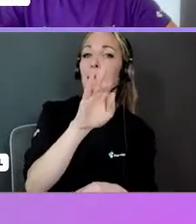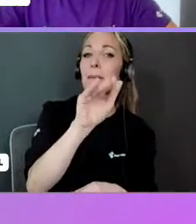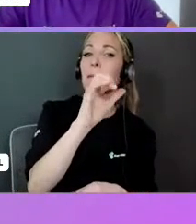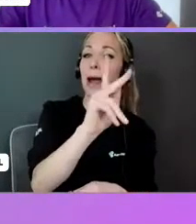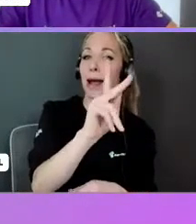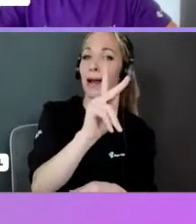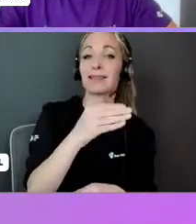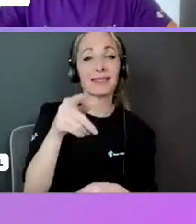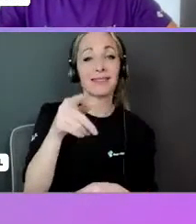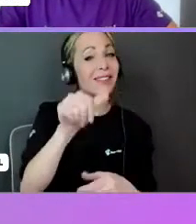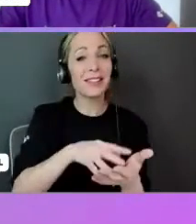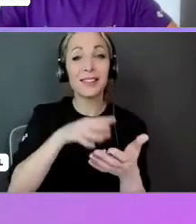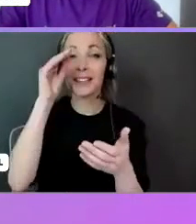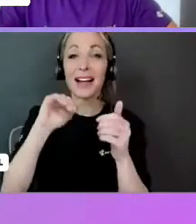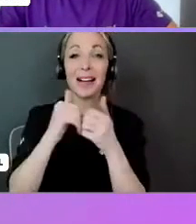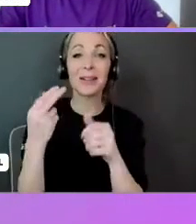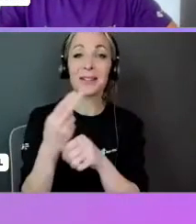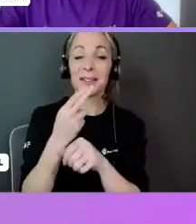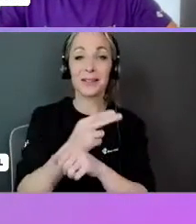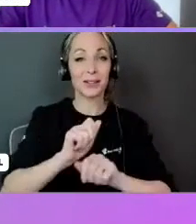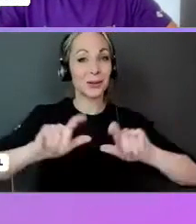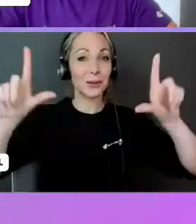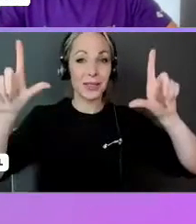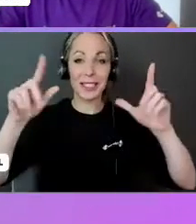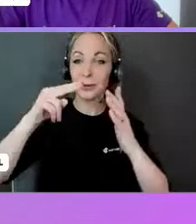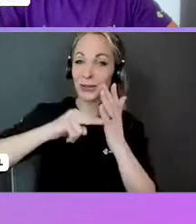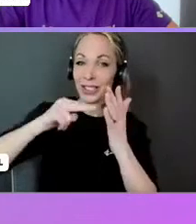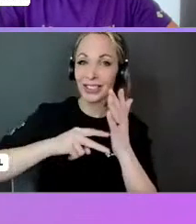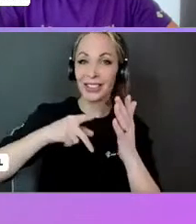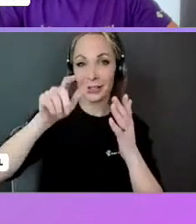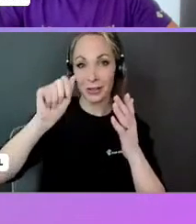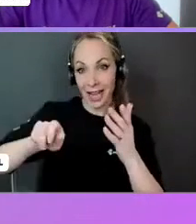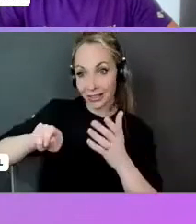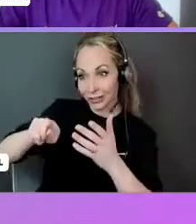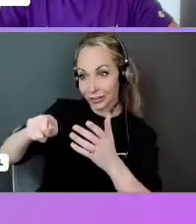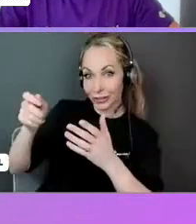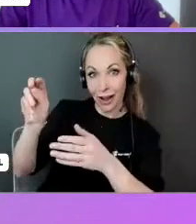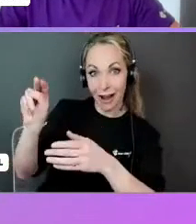also use talk back, and again, if you want to use a screen reader come on another good